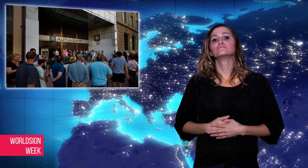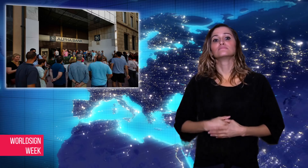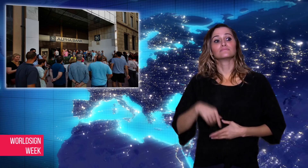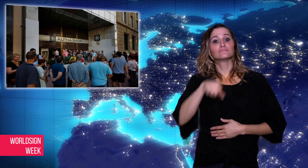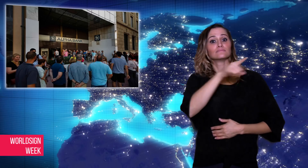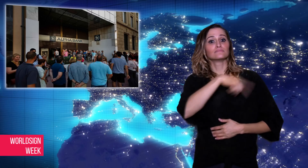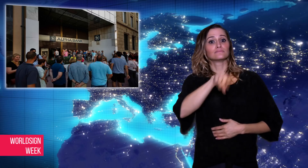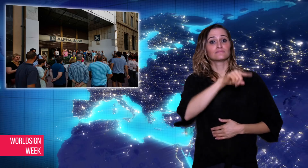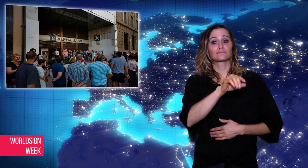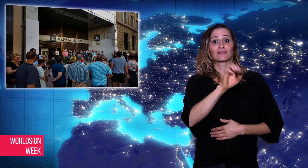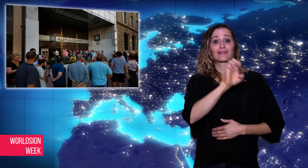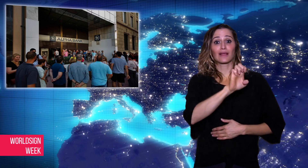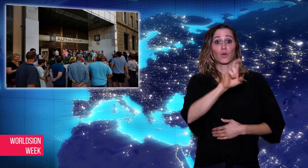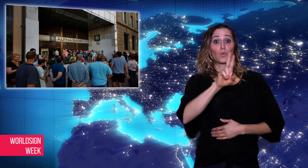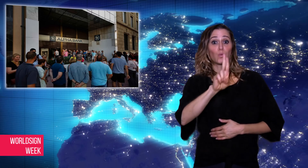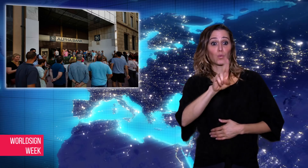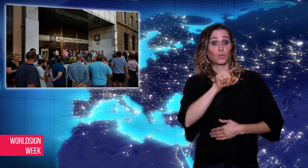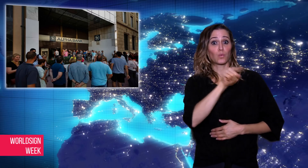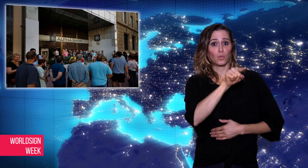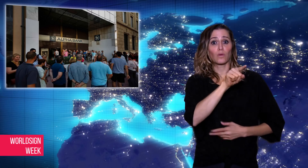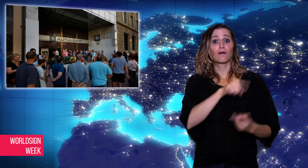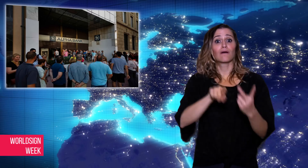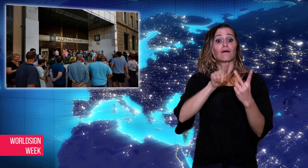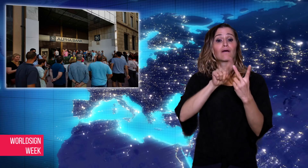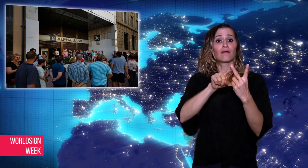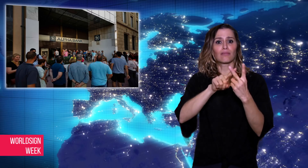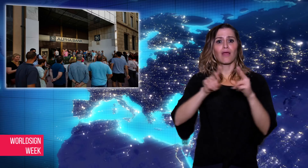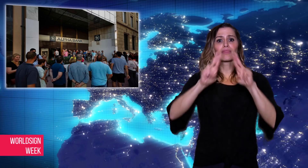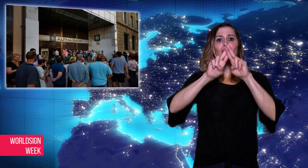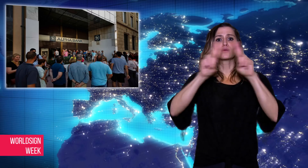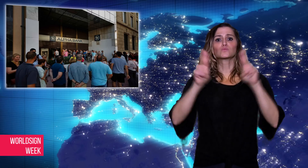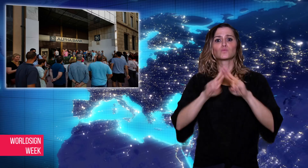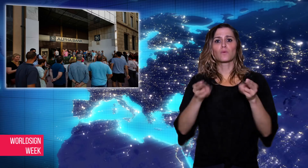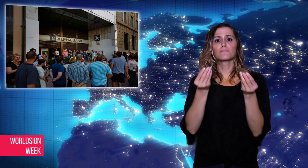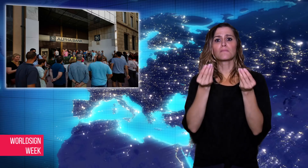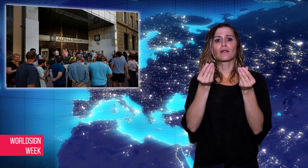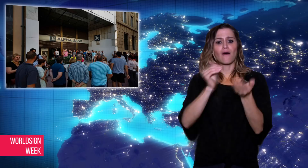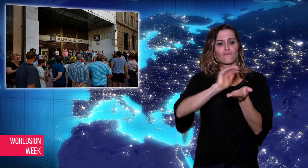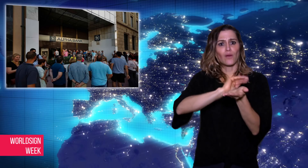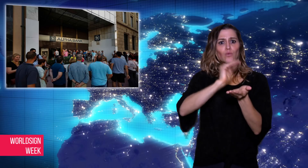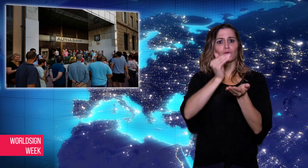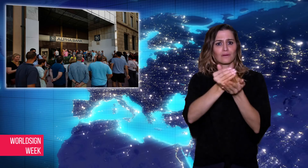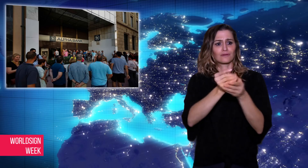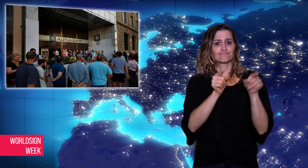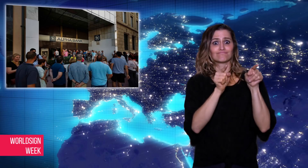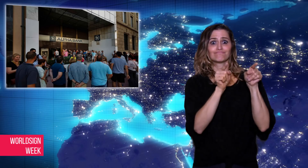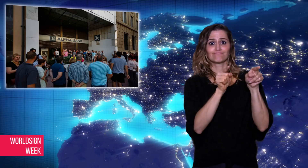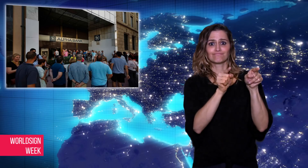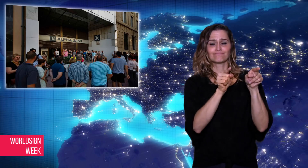European Union and the International